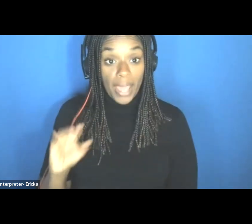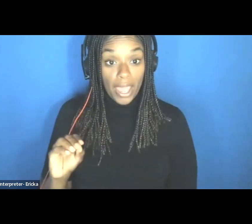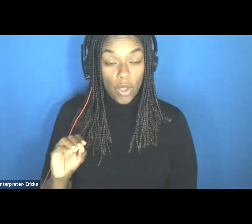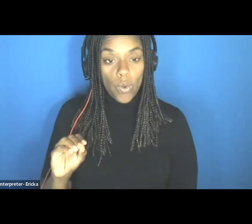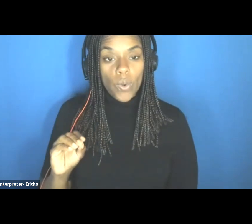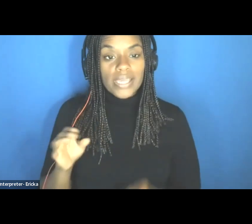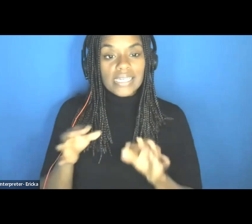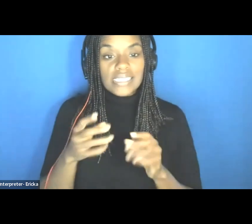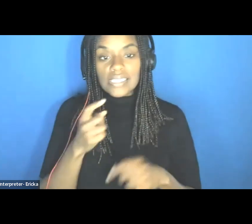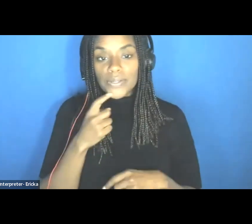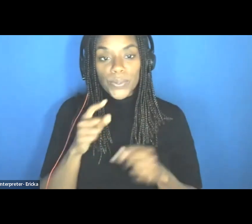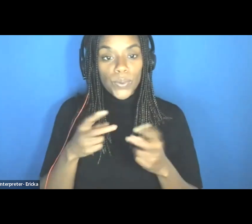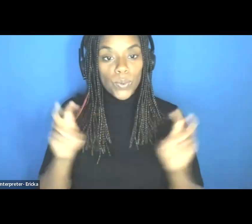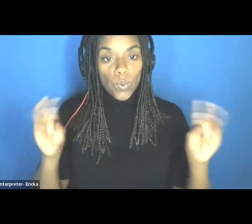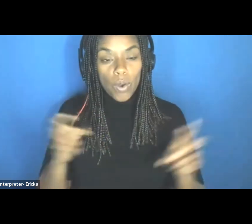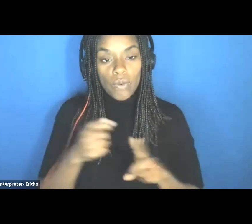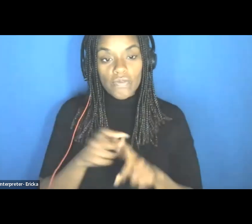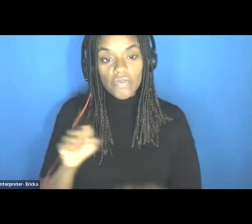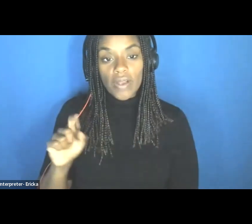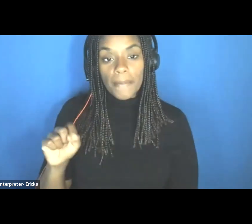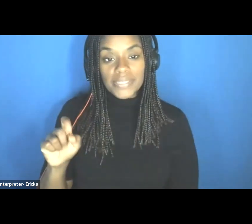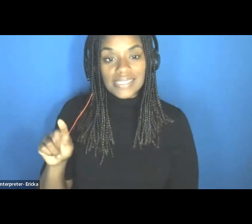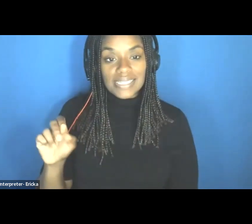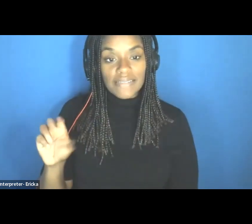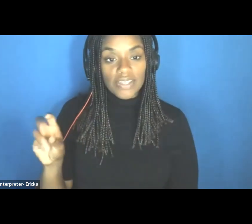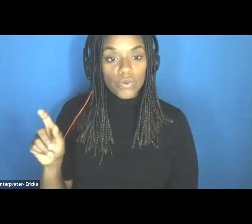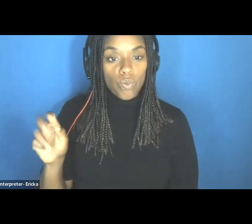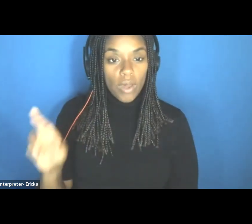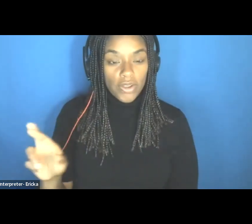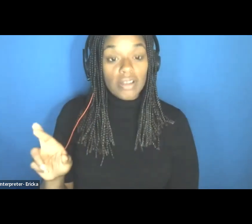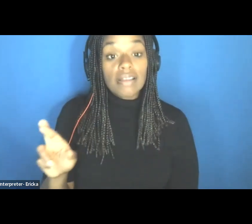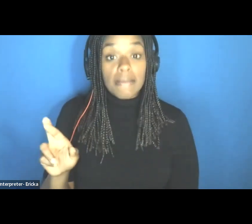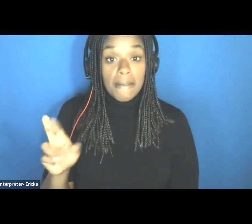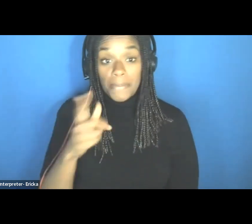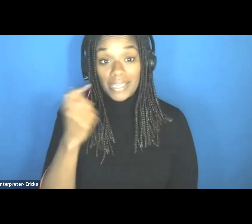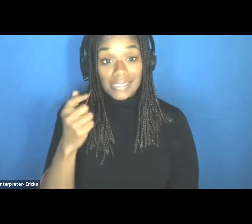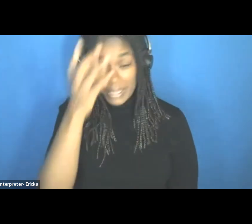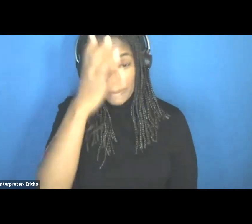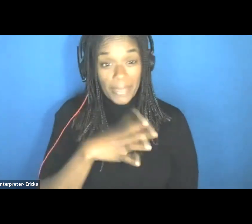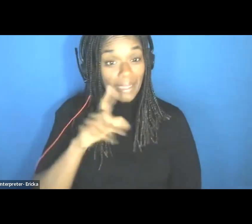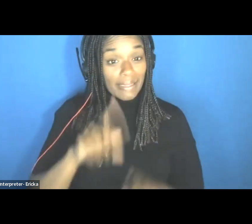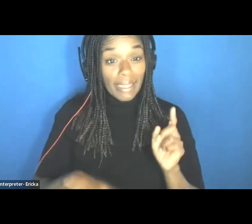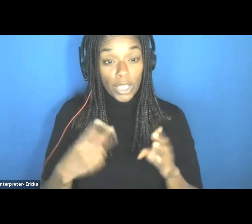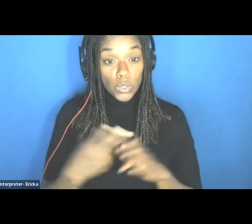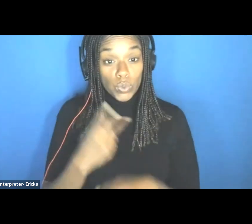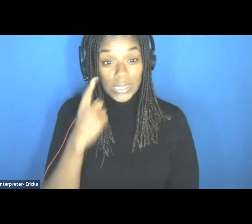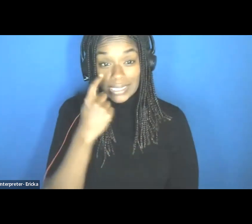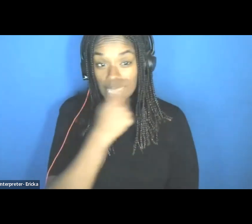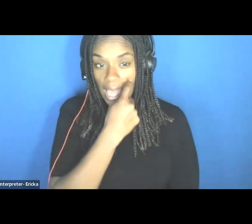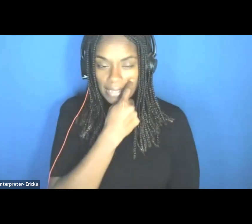It is a quote from Stevie Wonder.